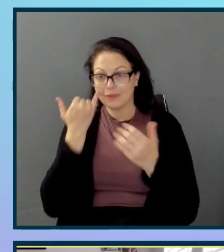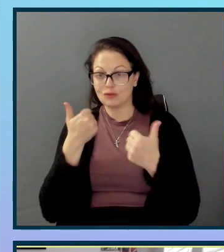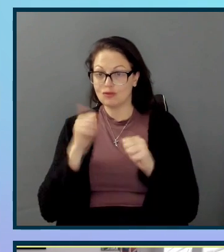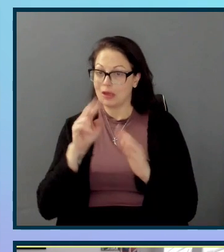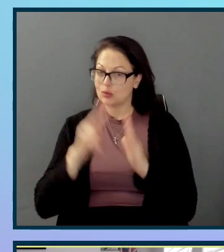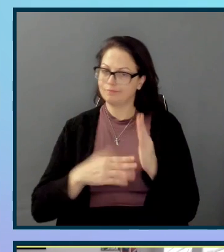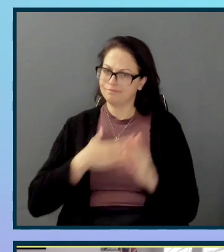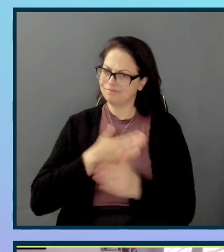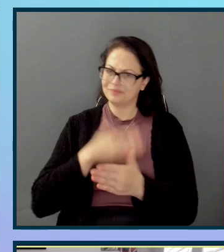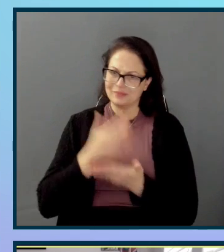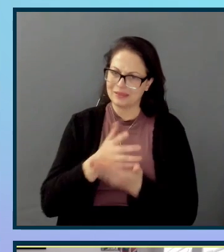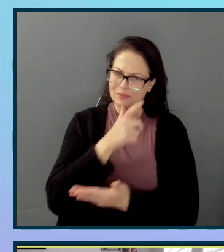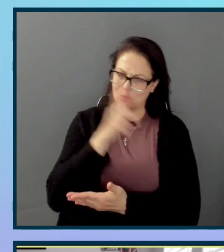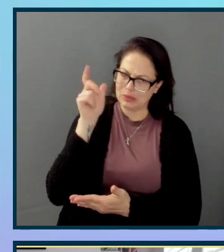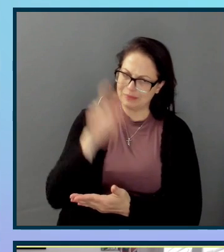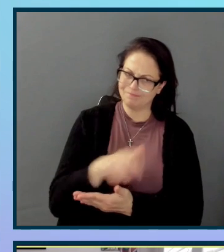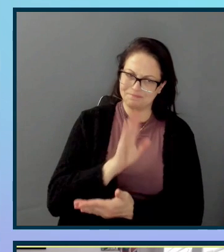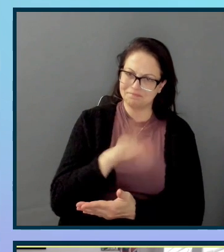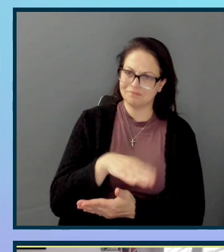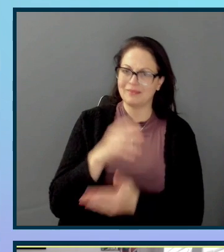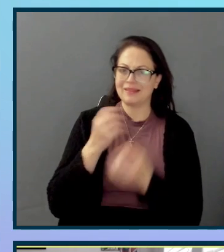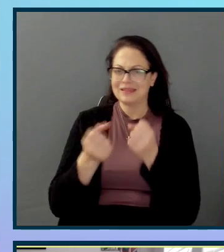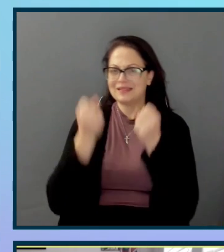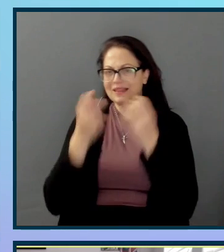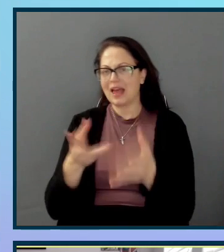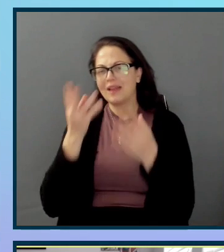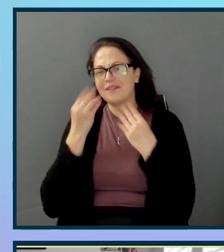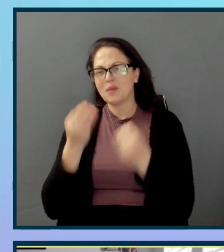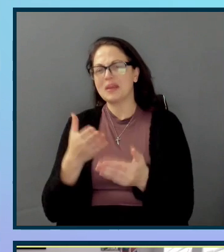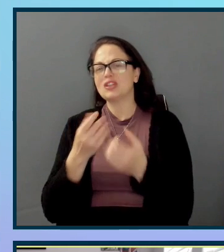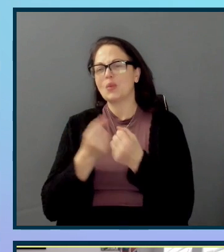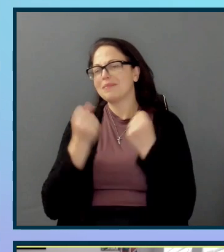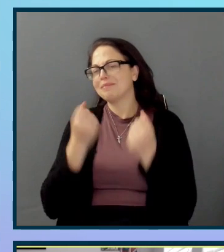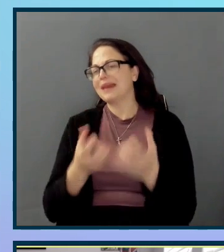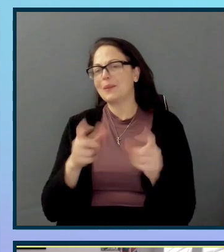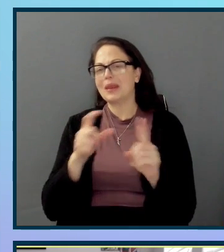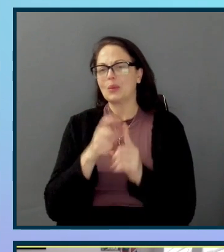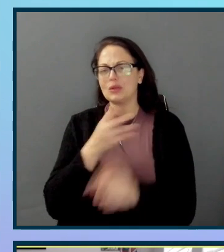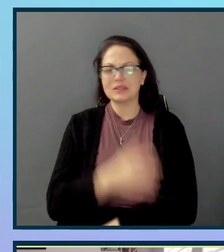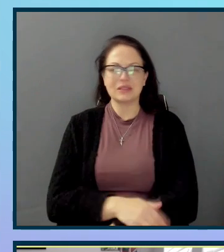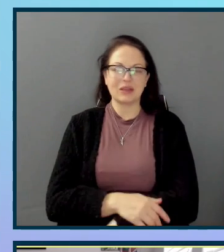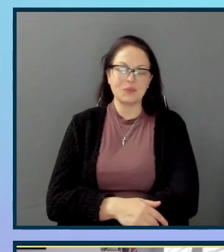This is a very dense visual image with a whole lot of words. And the point that I'm trying to make here